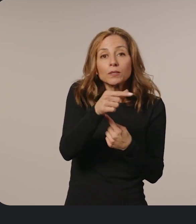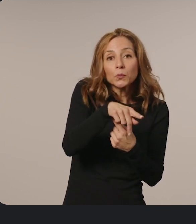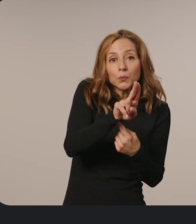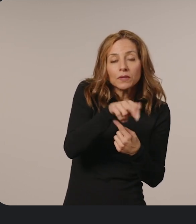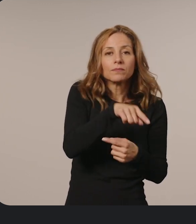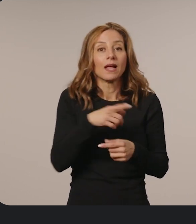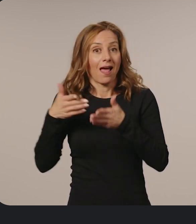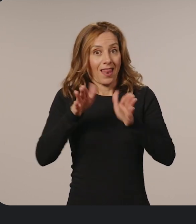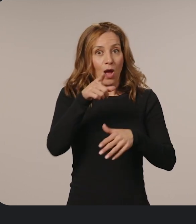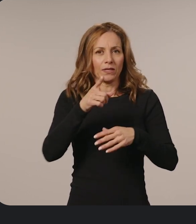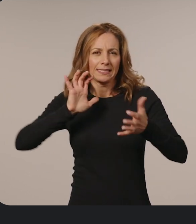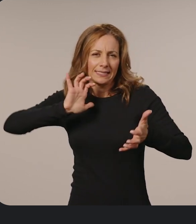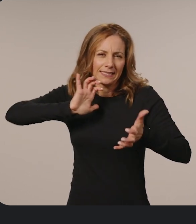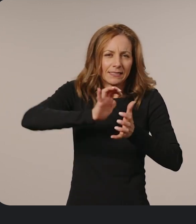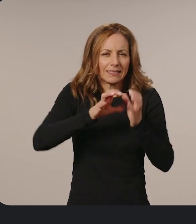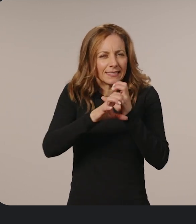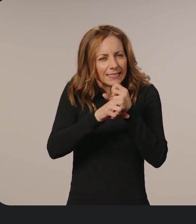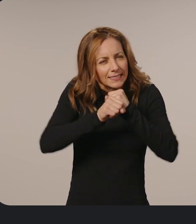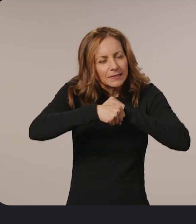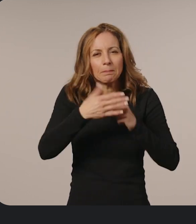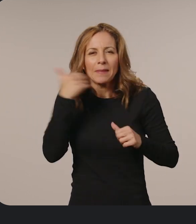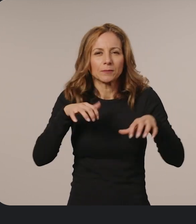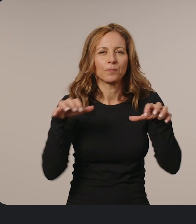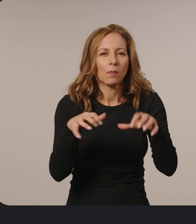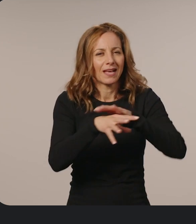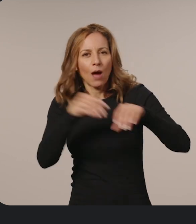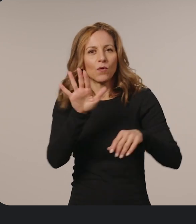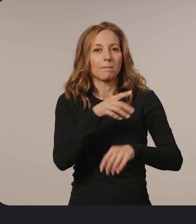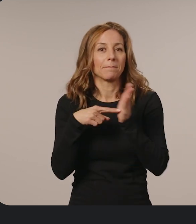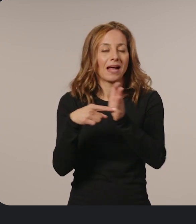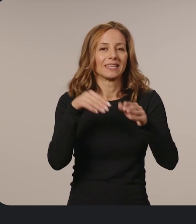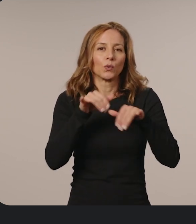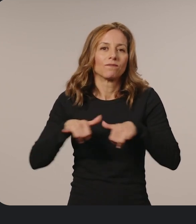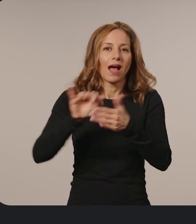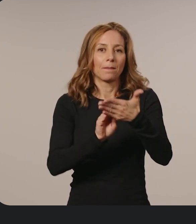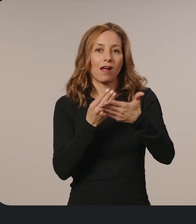It allows you to squeeze the best performance out of your models in a unified compiler and runtime stack.